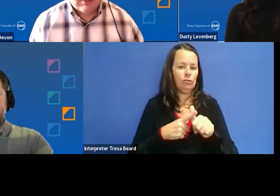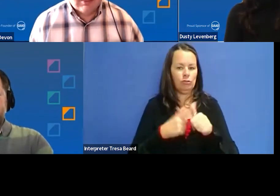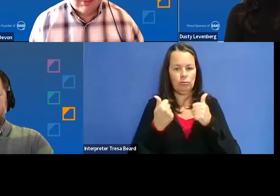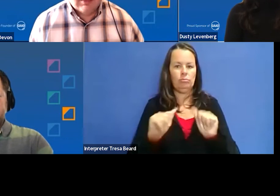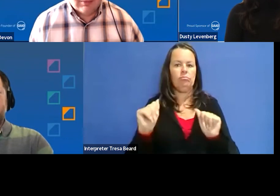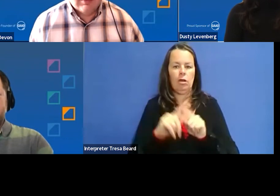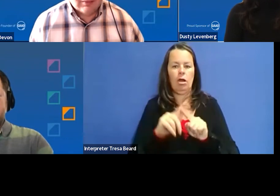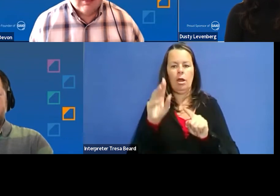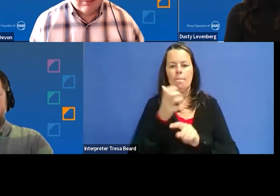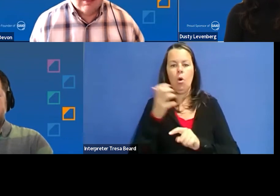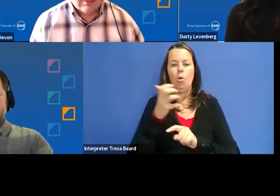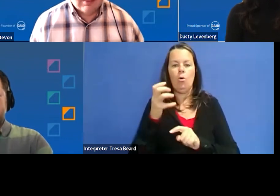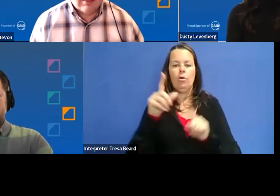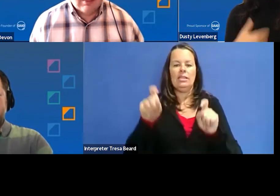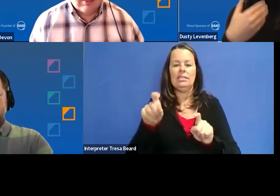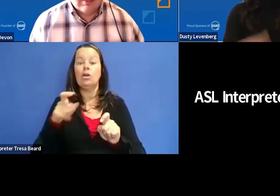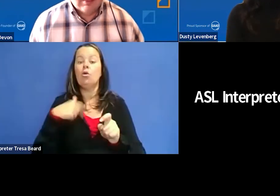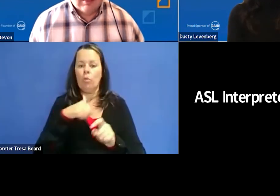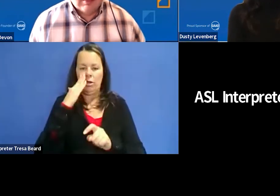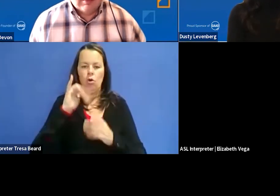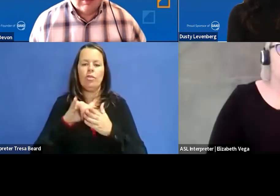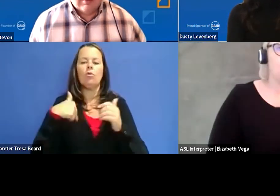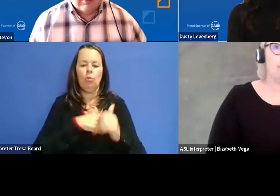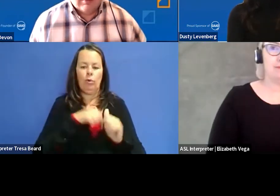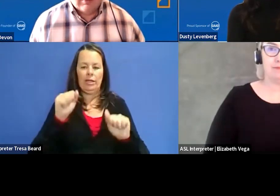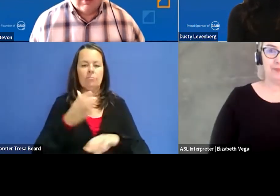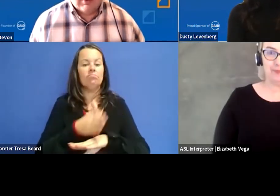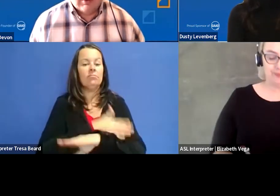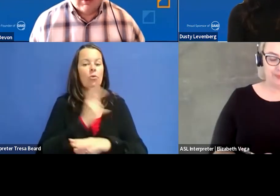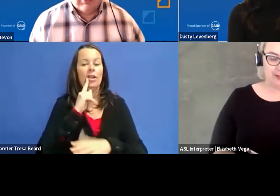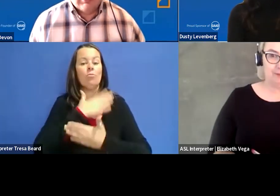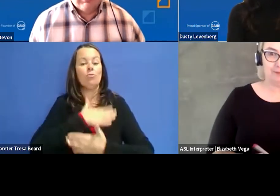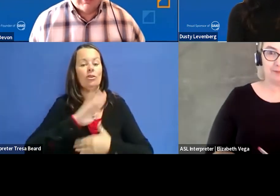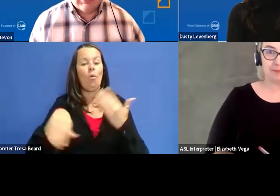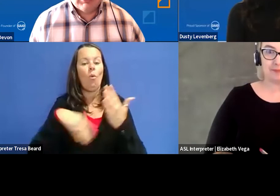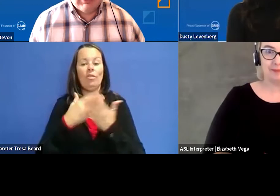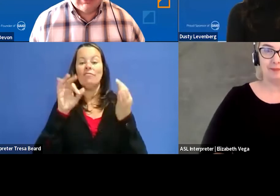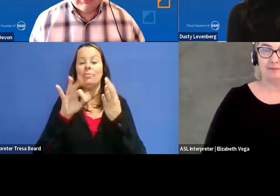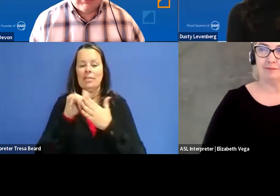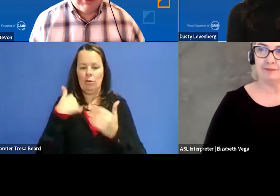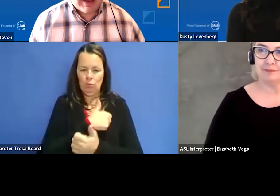We appreciate all the feedback that we can take into consideration for the next time. Joe Devon: Yes. Please give us feedback.